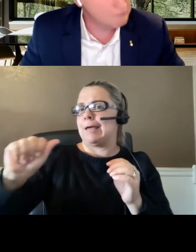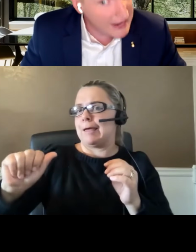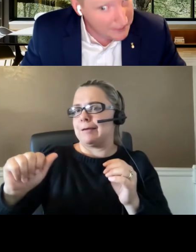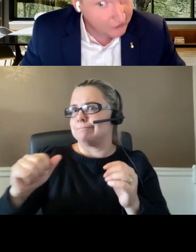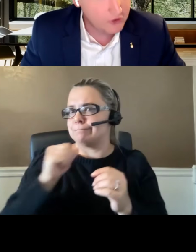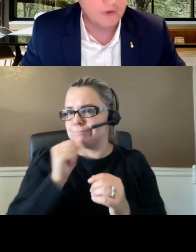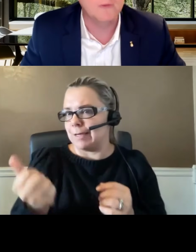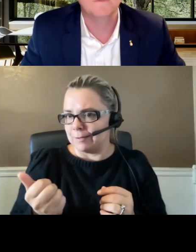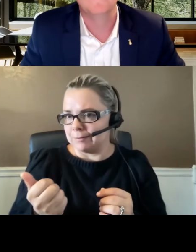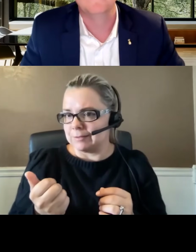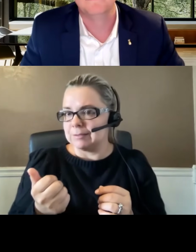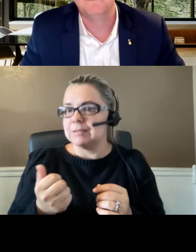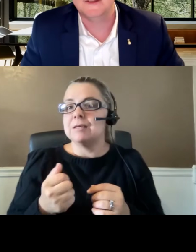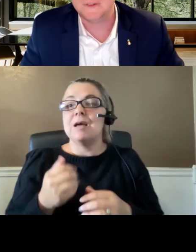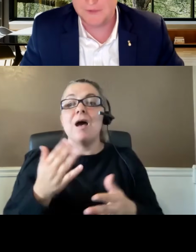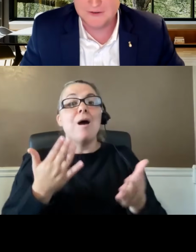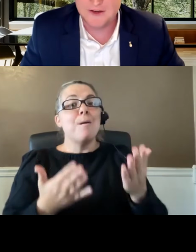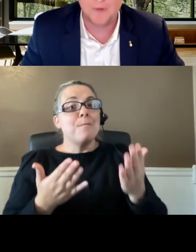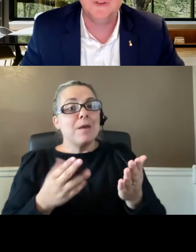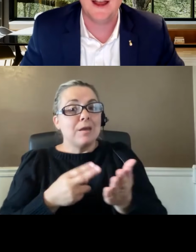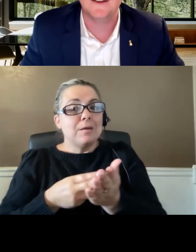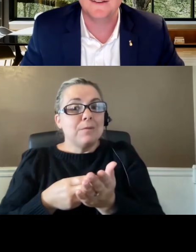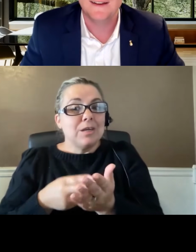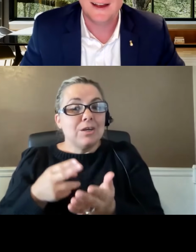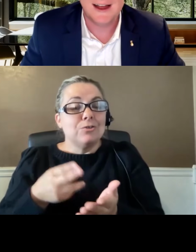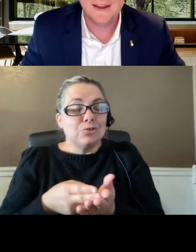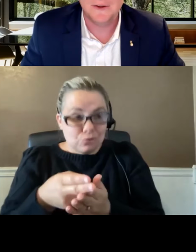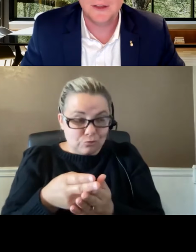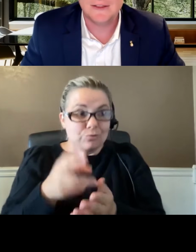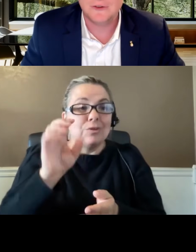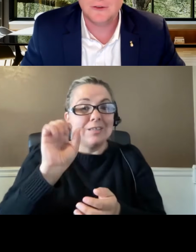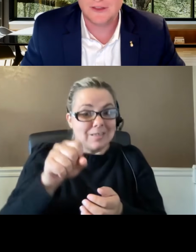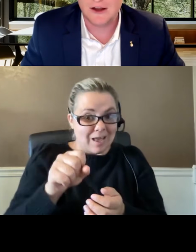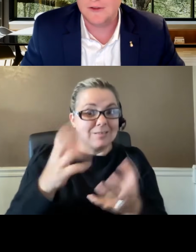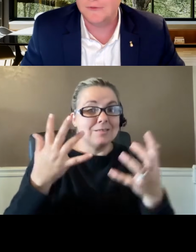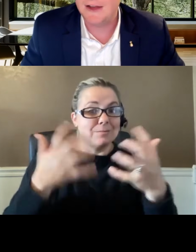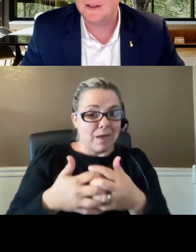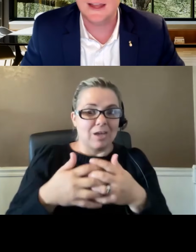May be true, but something to double check. You know, it's like the students that all magically